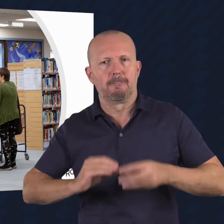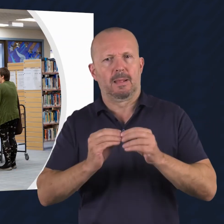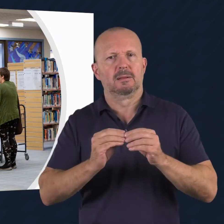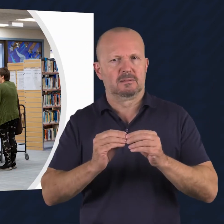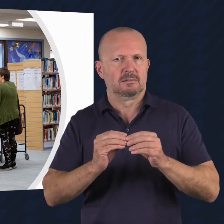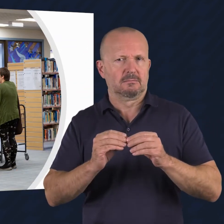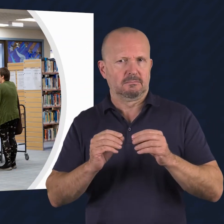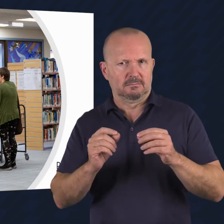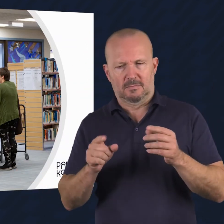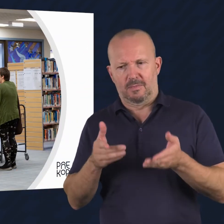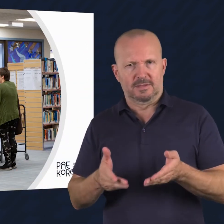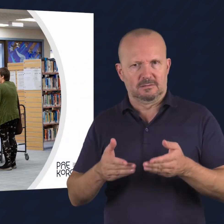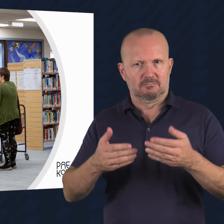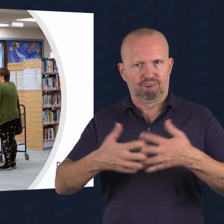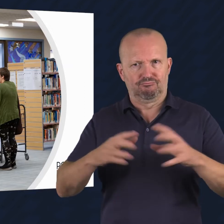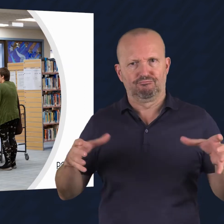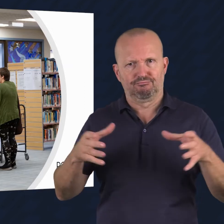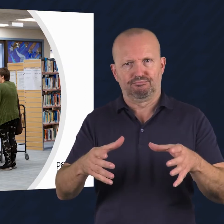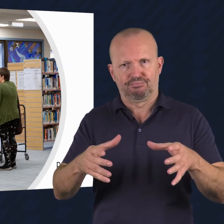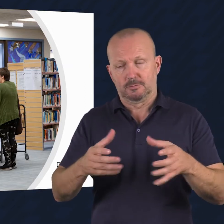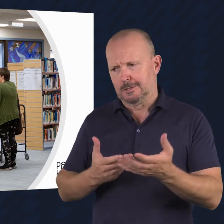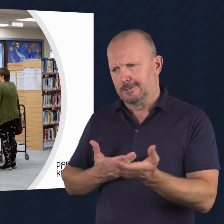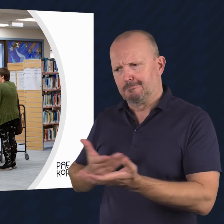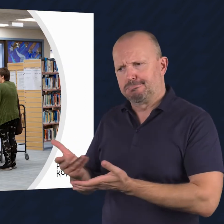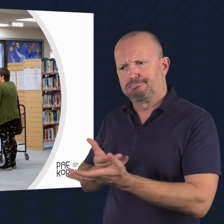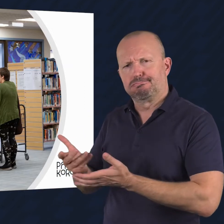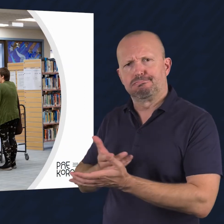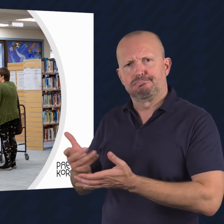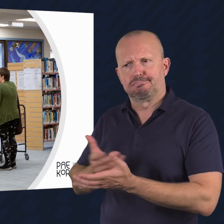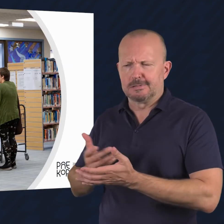Harley and I began to wānanga how we as an institution